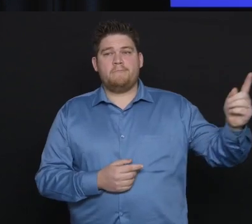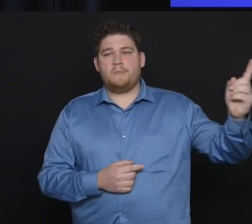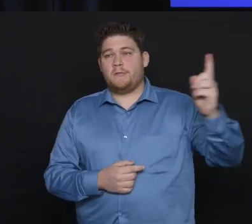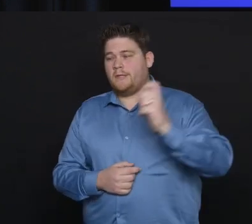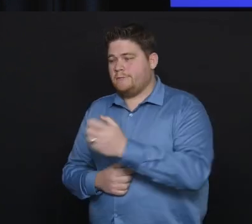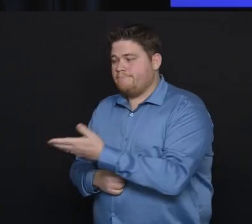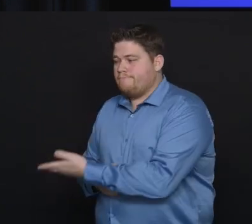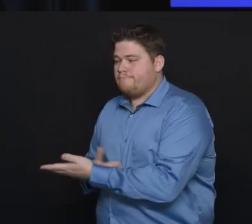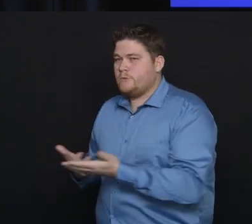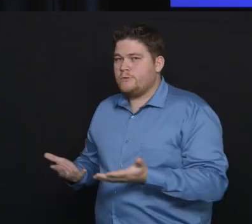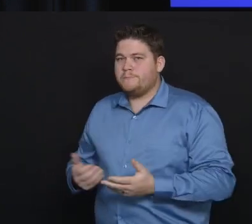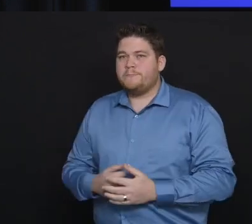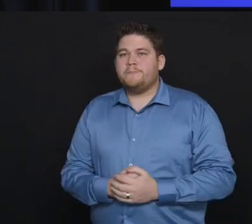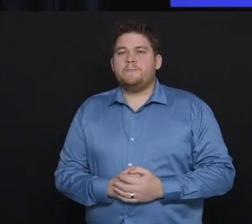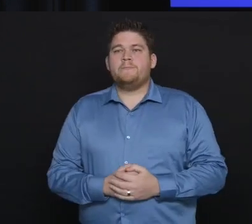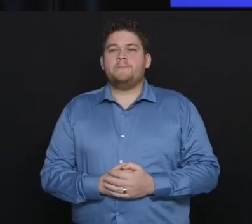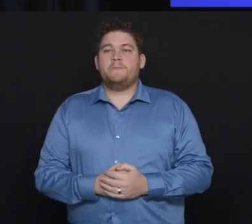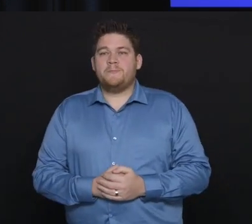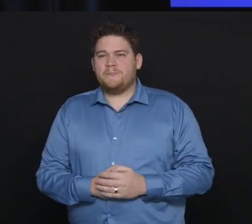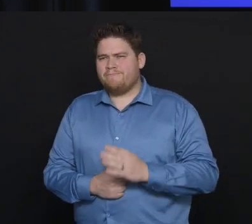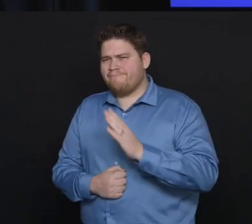Hello, you said today